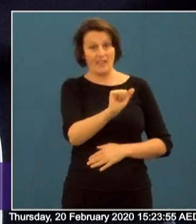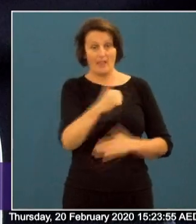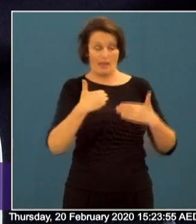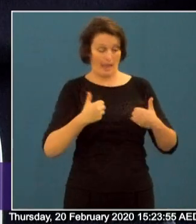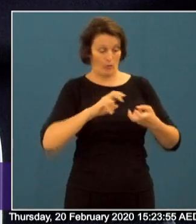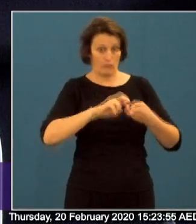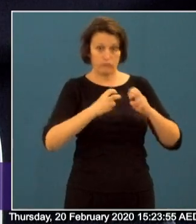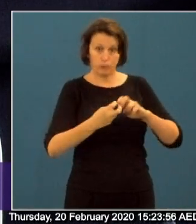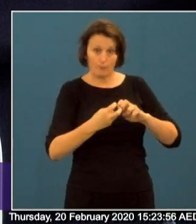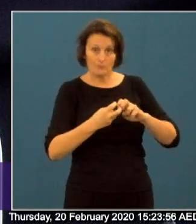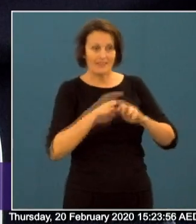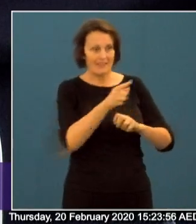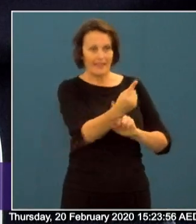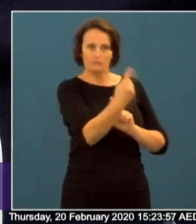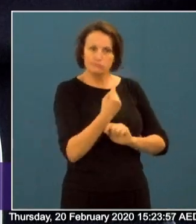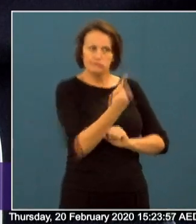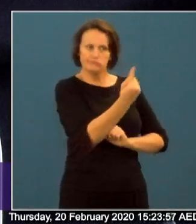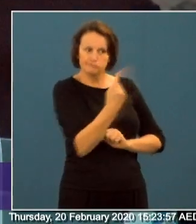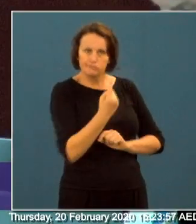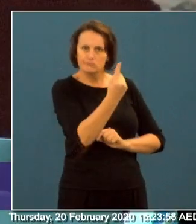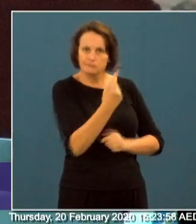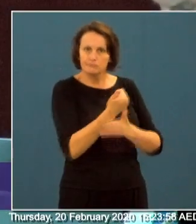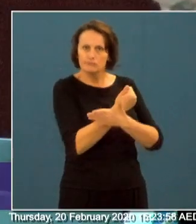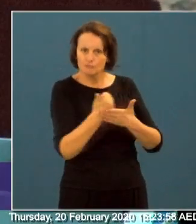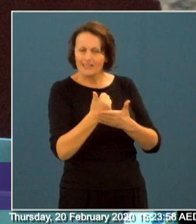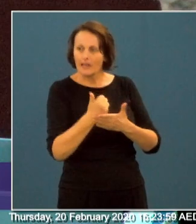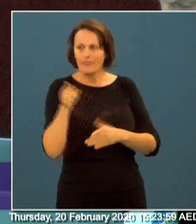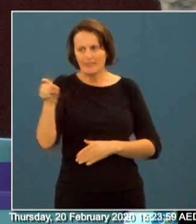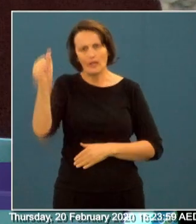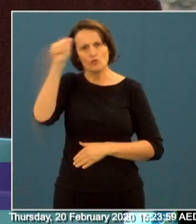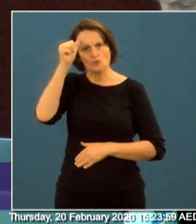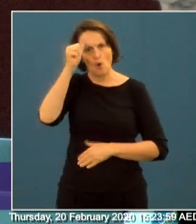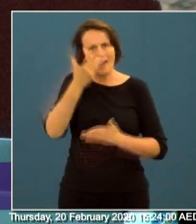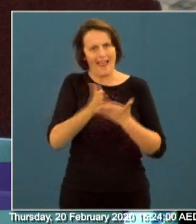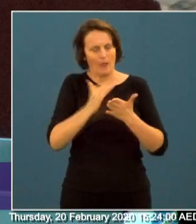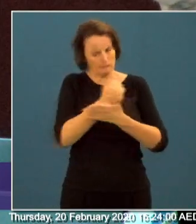of their contact with the health system. And an overall care plan, if they have one, ideally. Absolutely, yes.